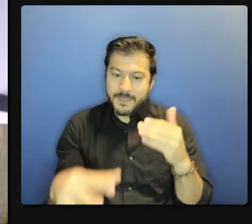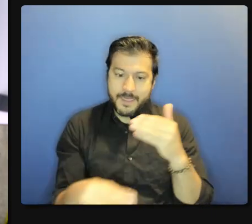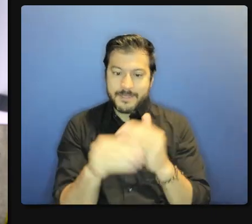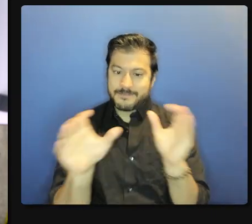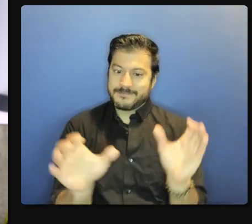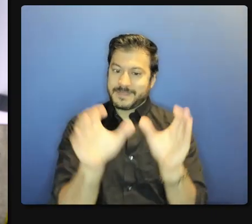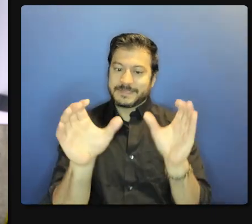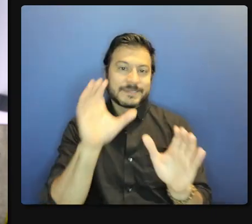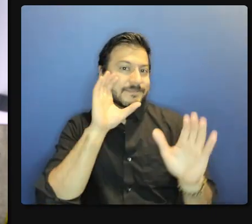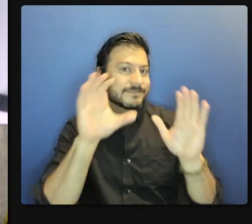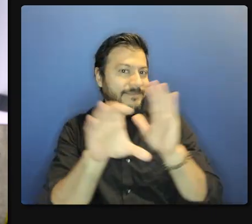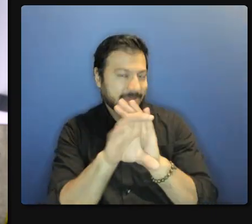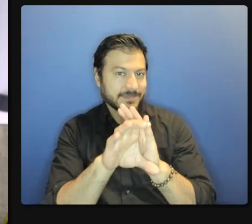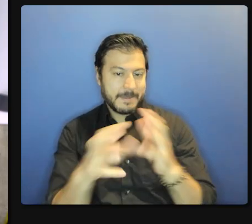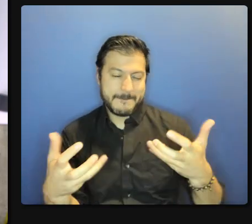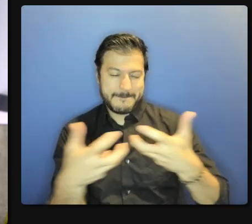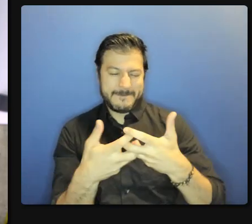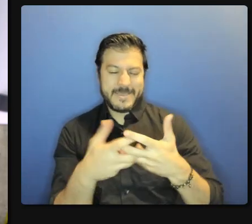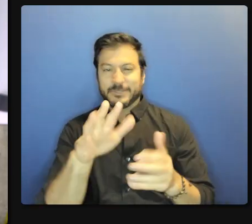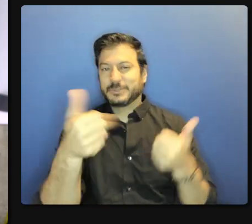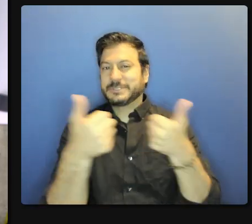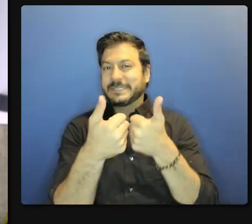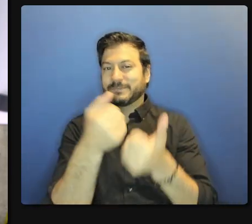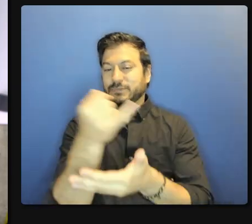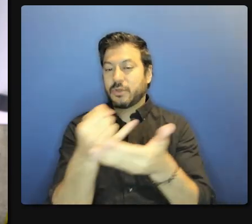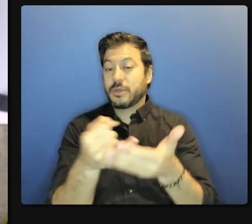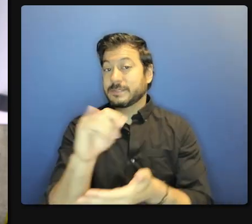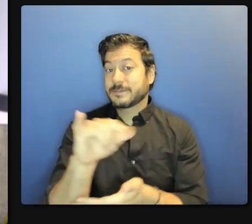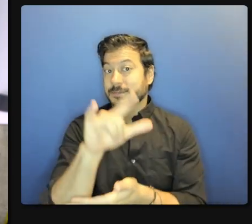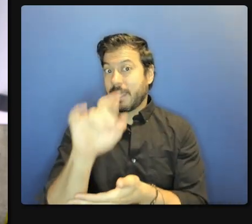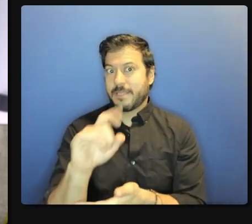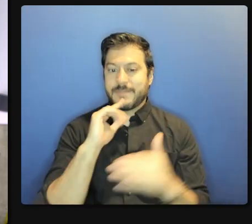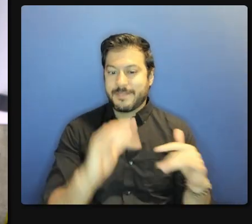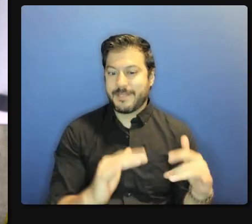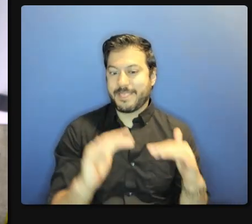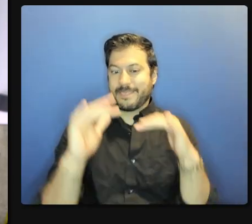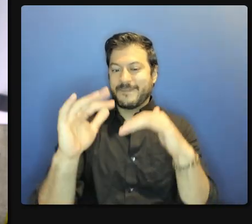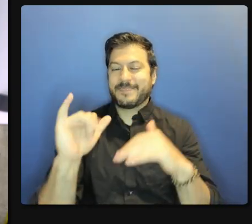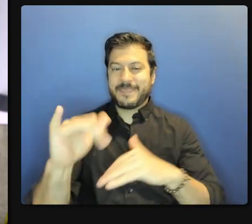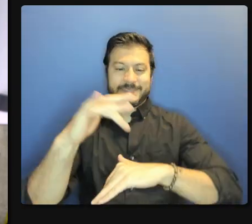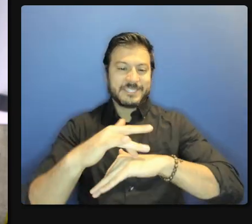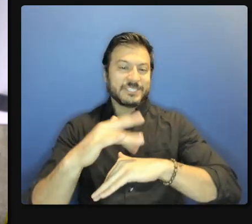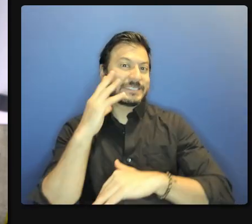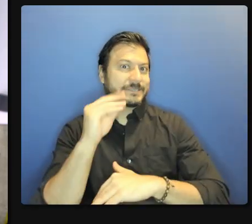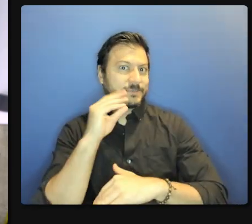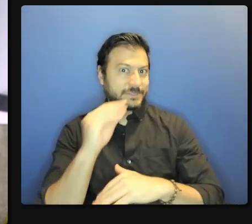like adding custom assets that match your game's art style can elevate the touch experience totally.